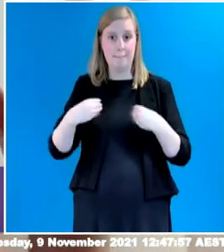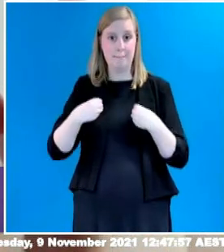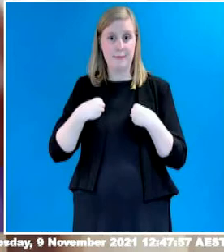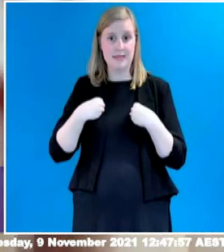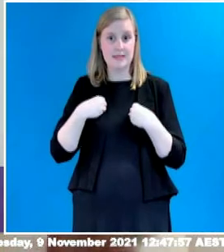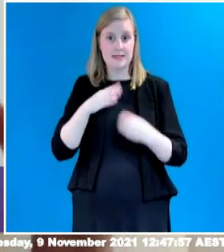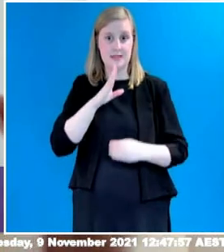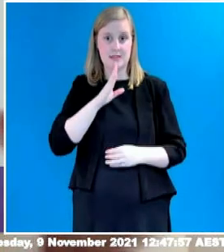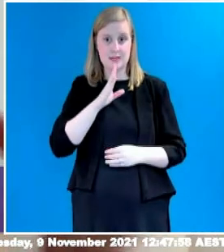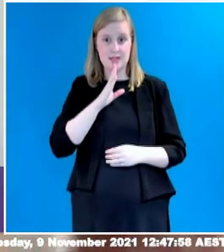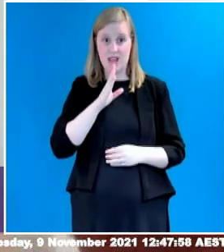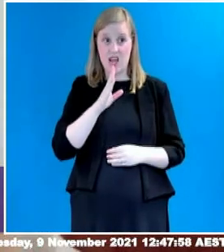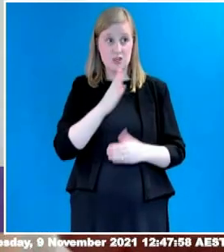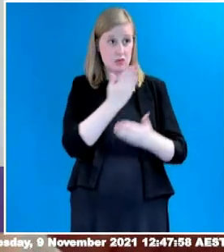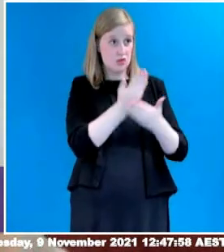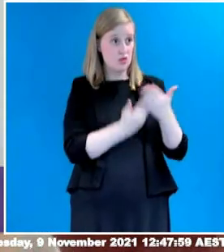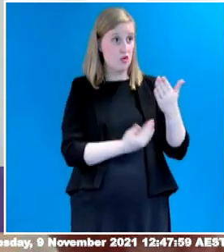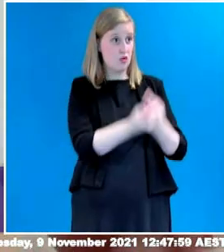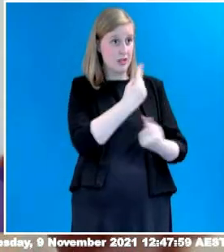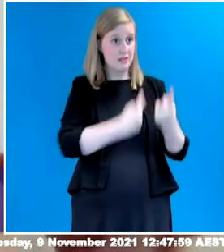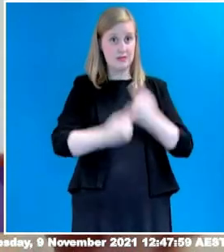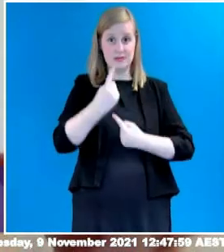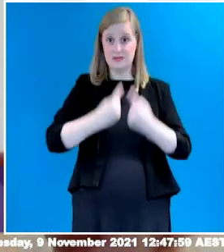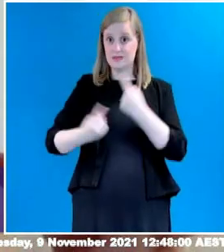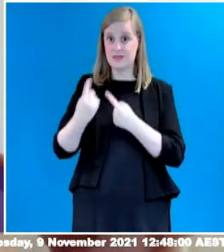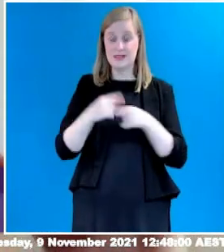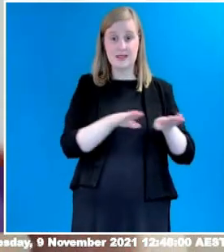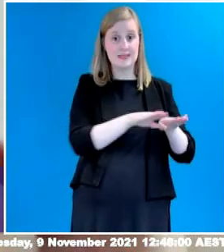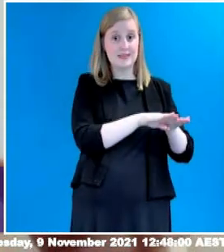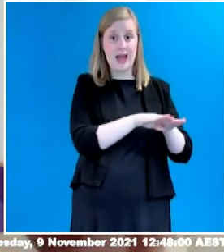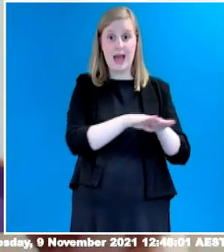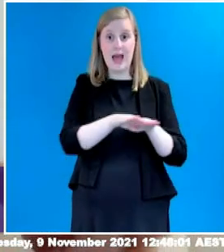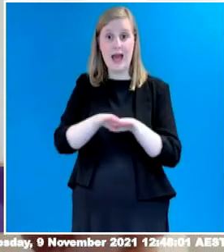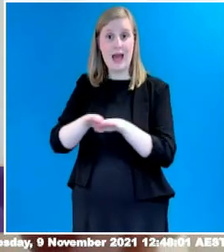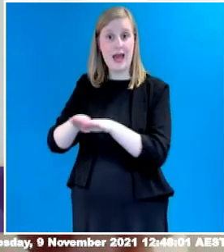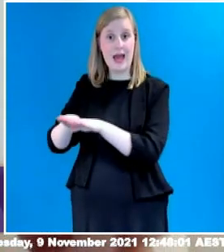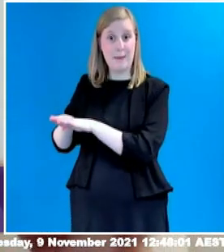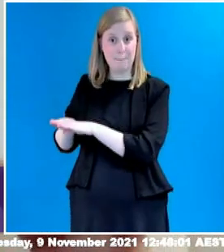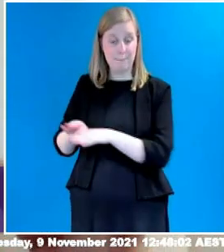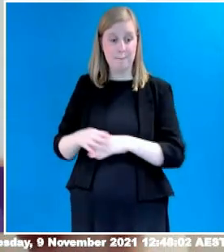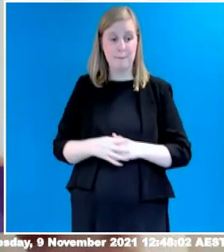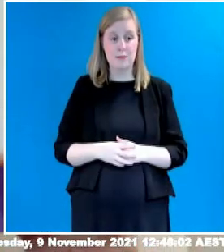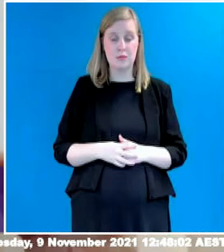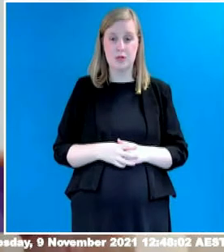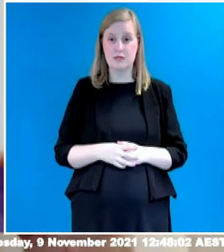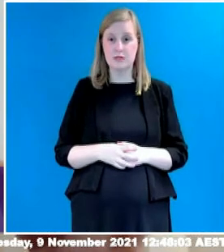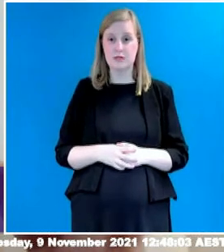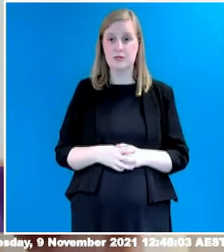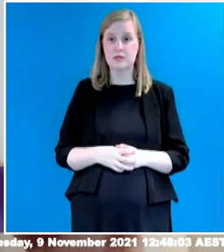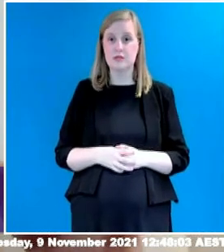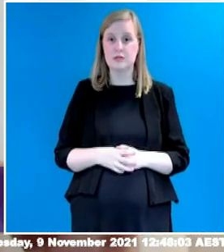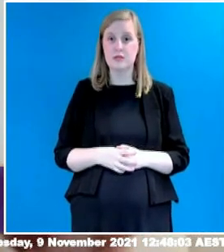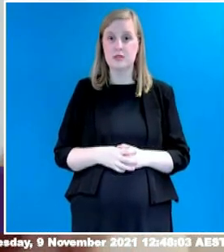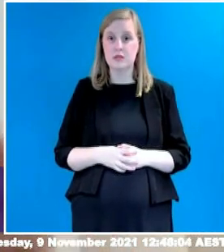The bullying levels were incredibly high, at least twice as high as for nondisabled people.